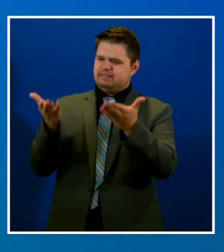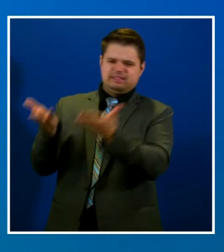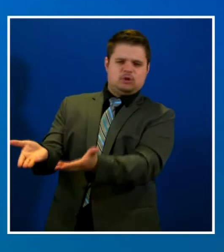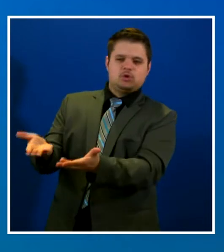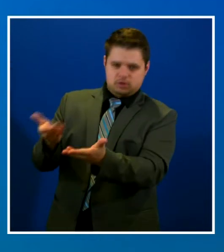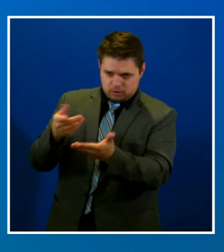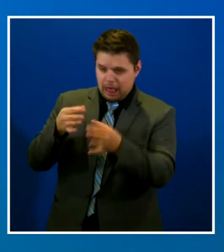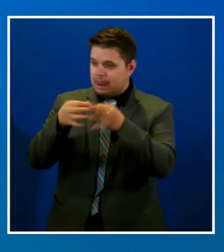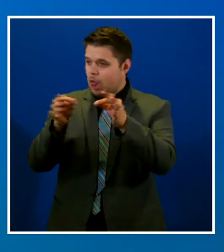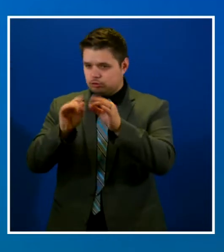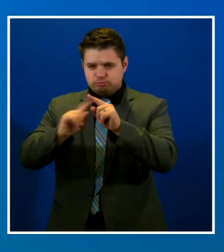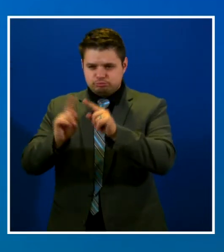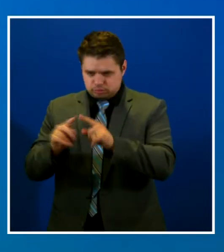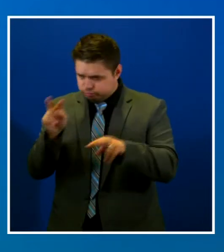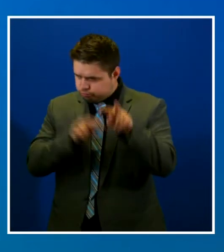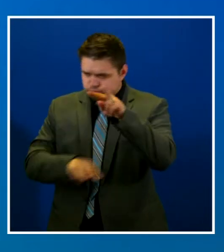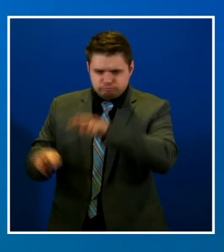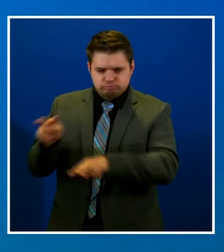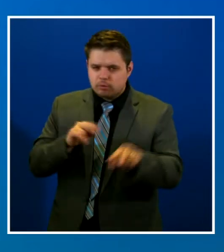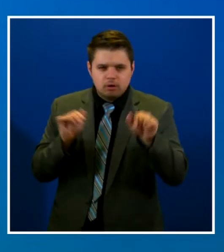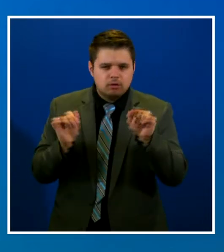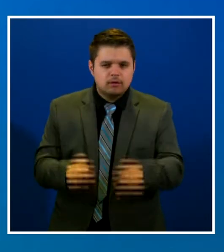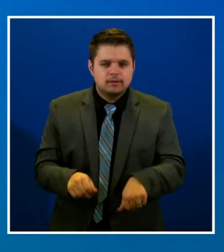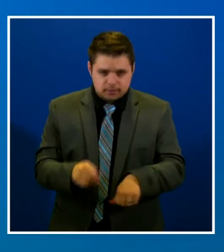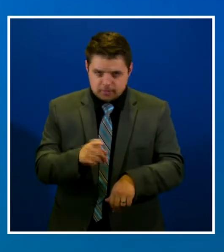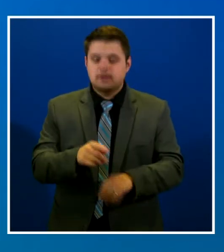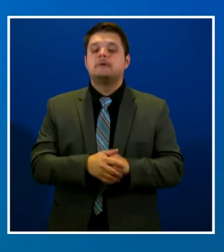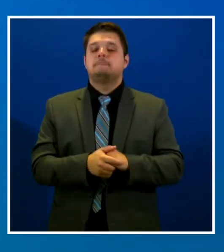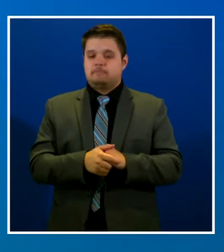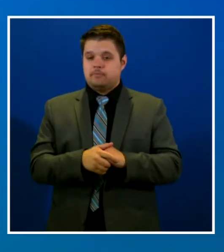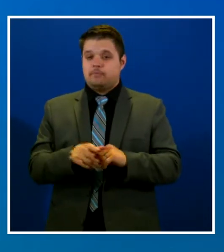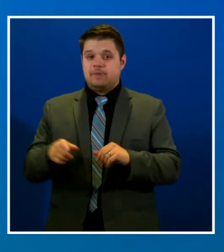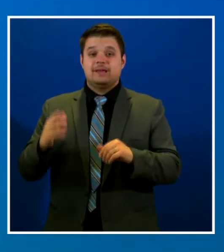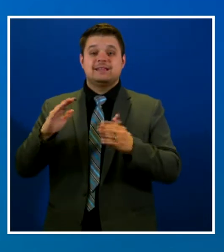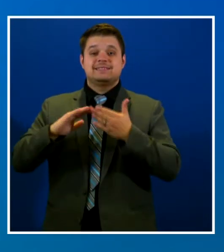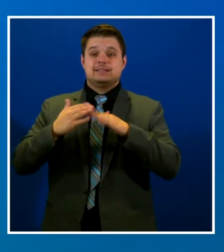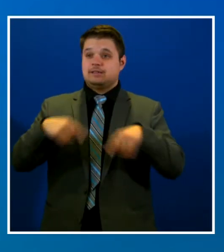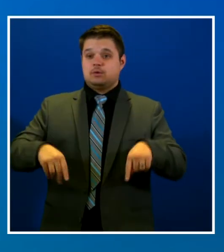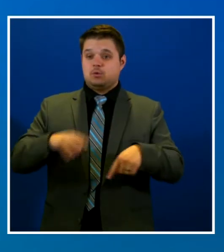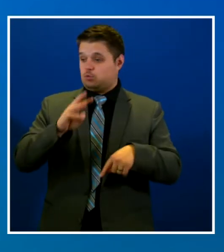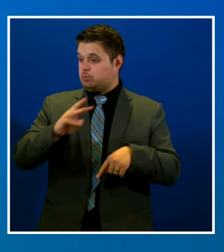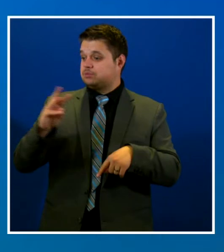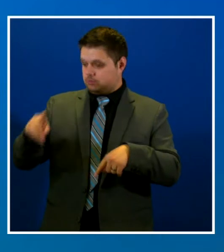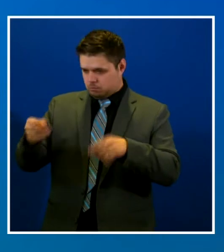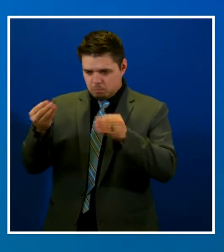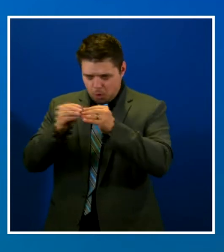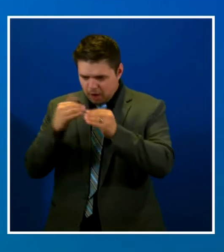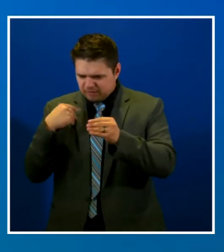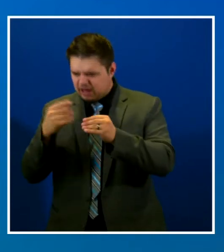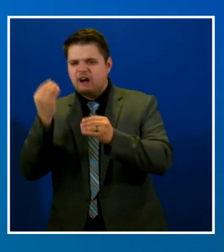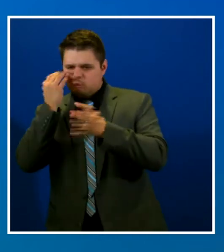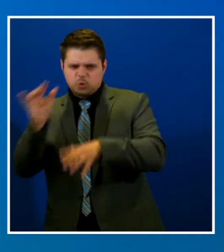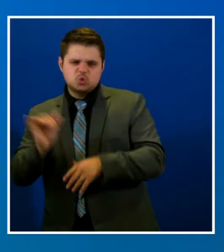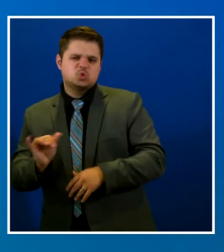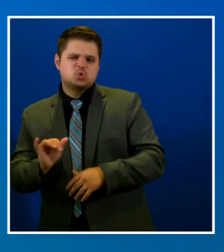and Clark County's website, but there's also other good news on the vaccine front following.